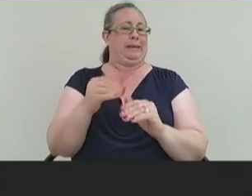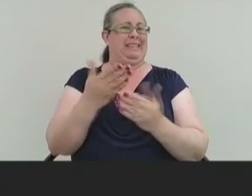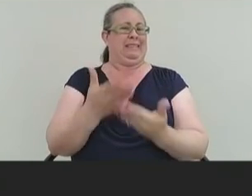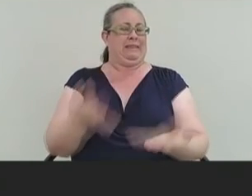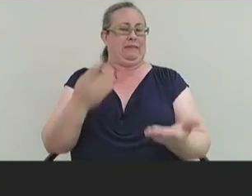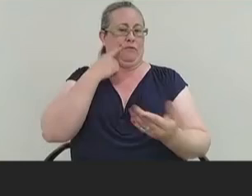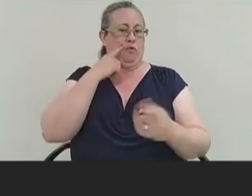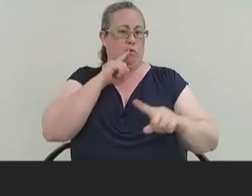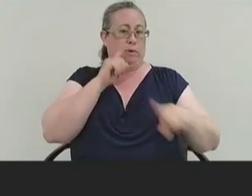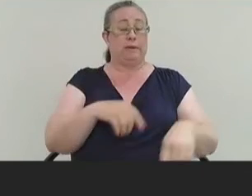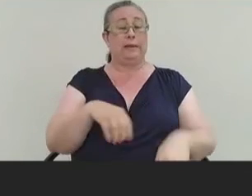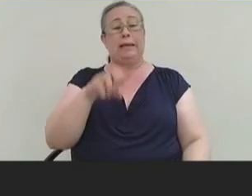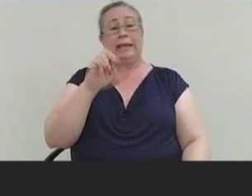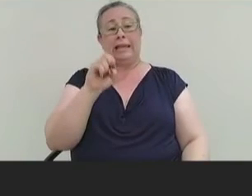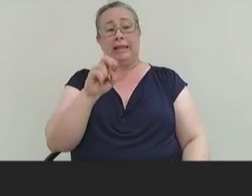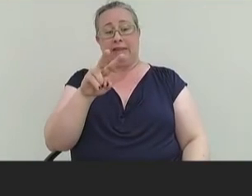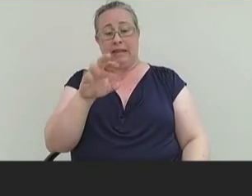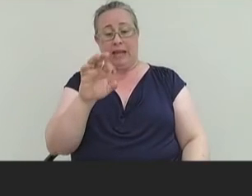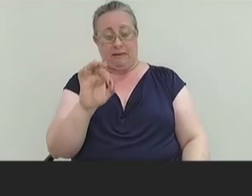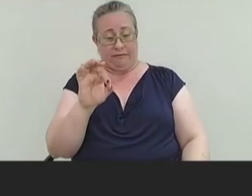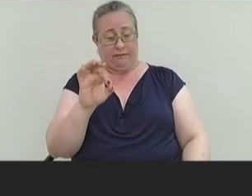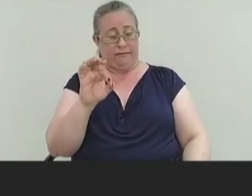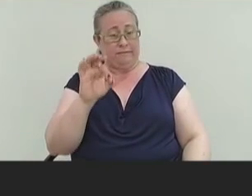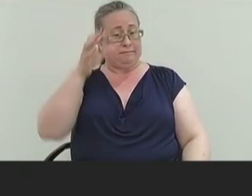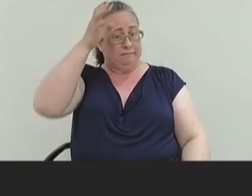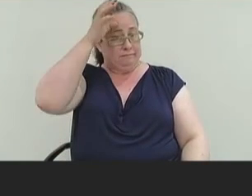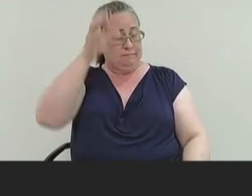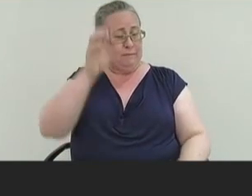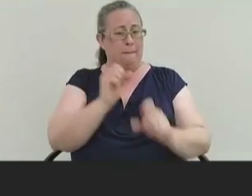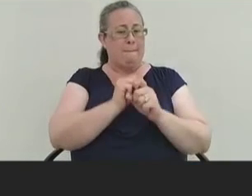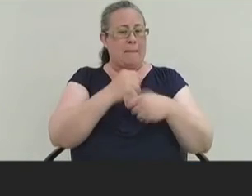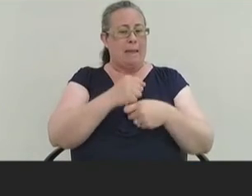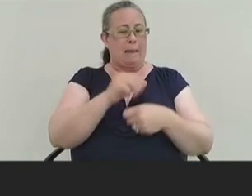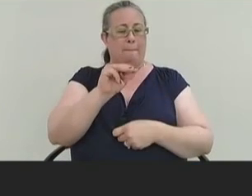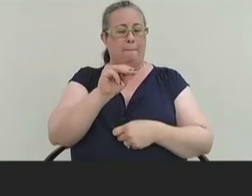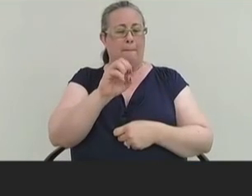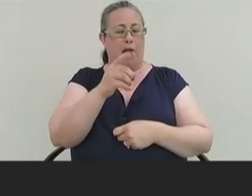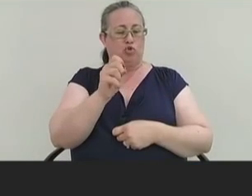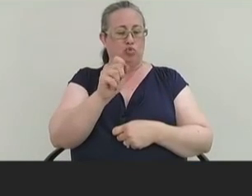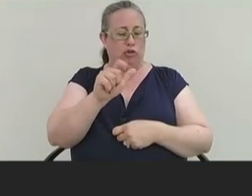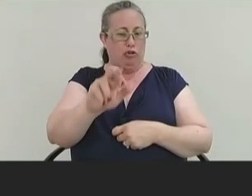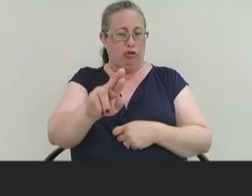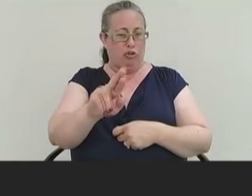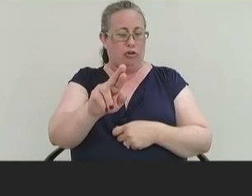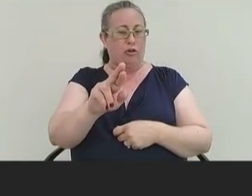The EVF concept is bringing the modular production approach that allows rapid